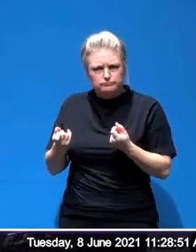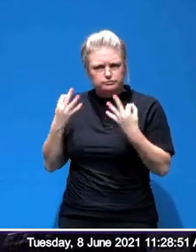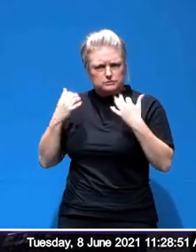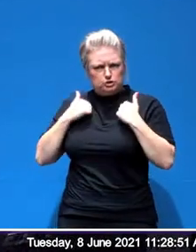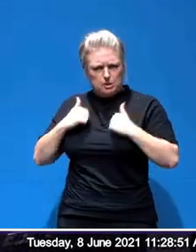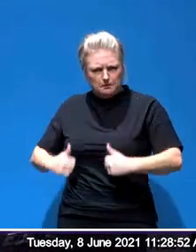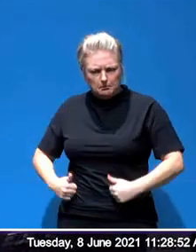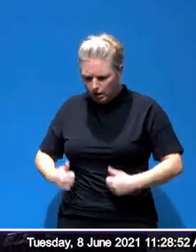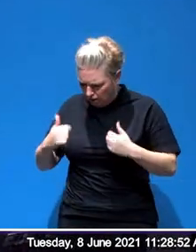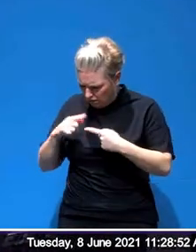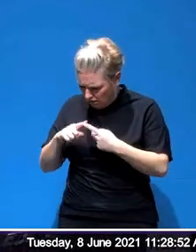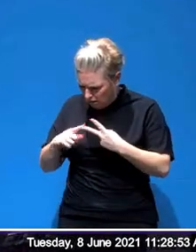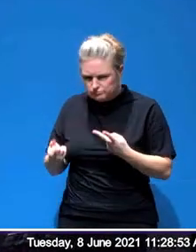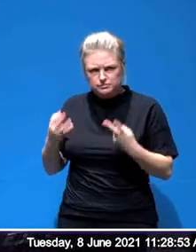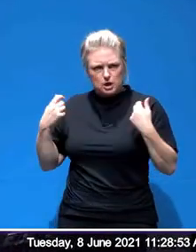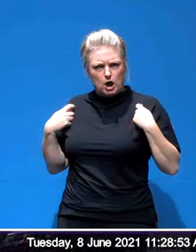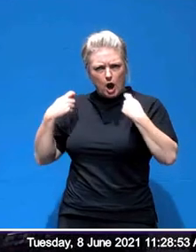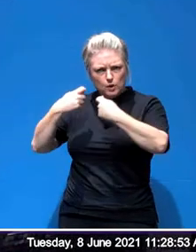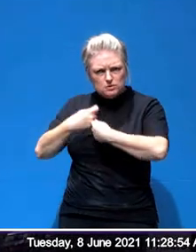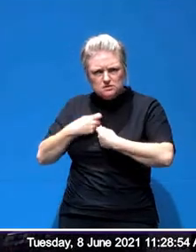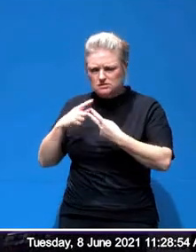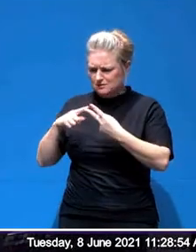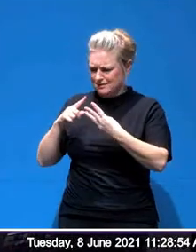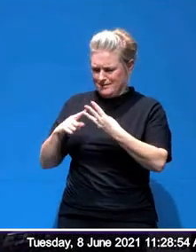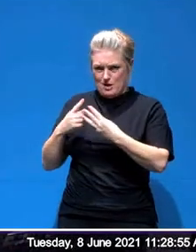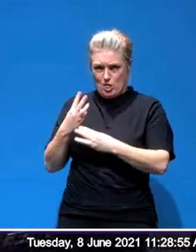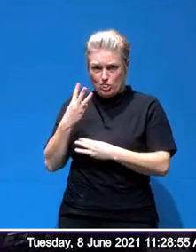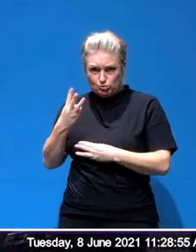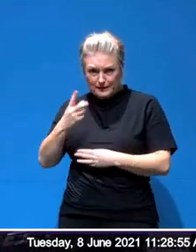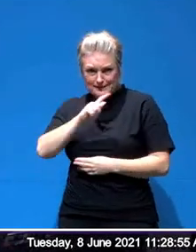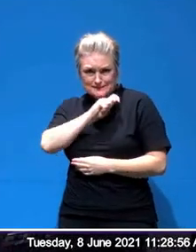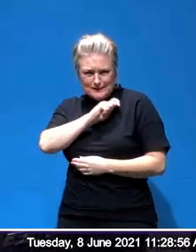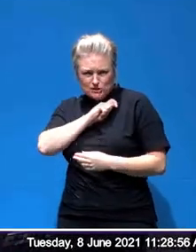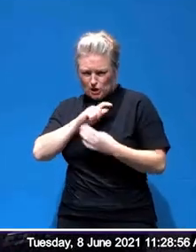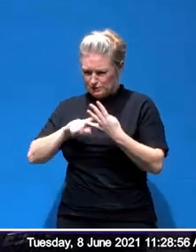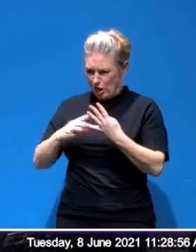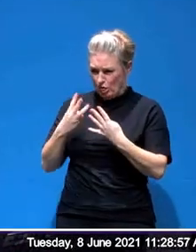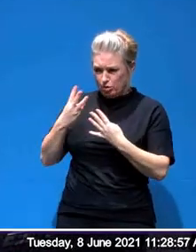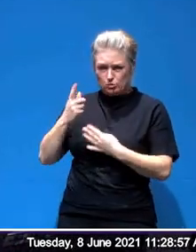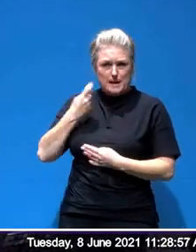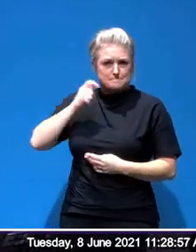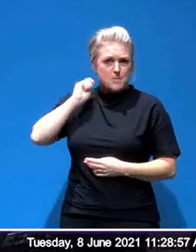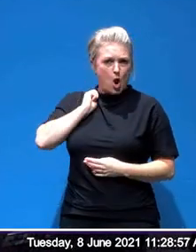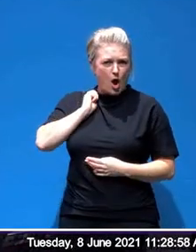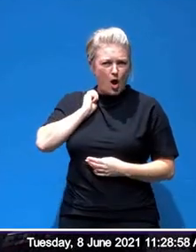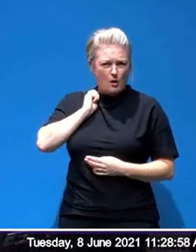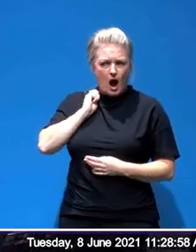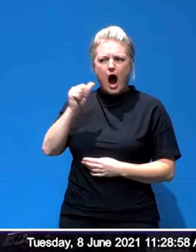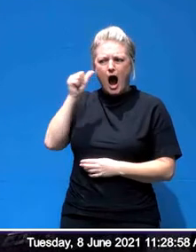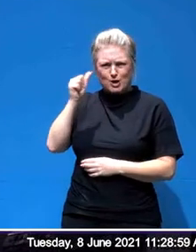or T-shirts, and only three polo shirts. I knew that Daniel had several jumpers and coats and I had